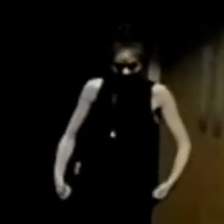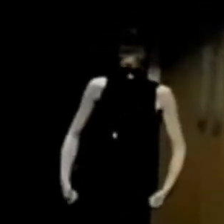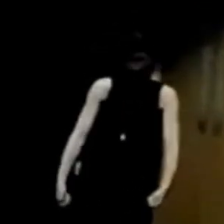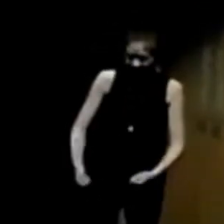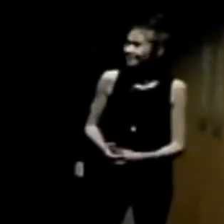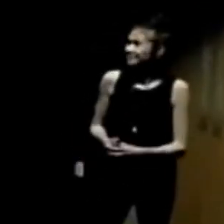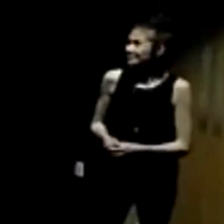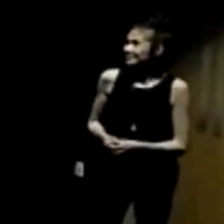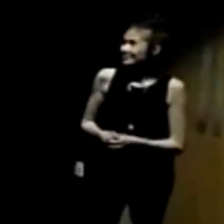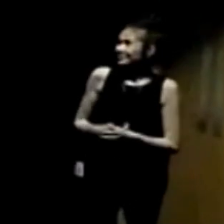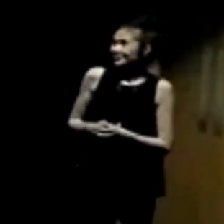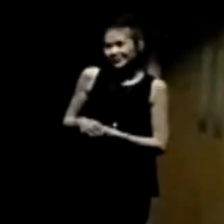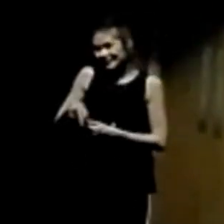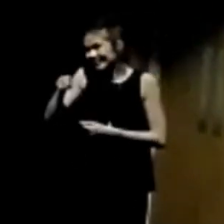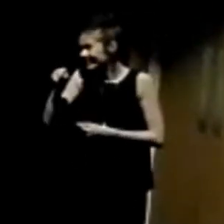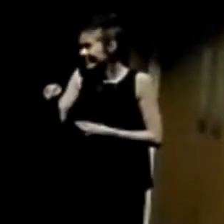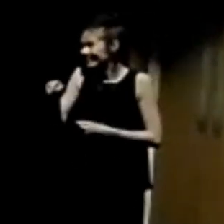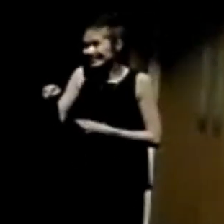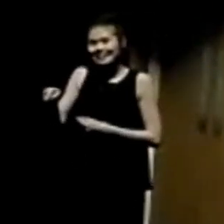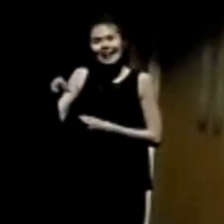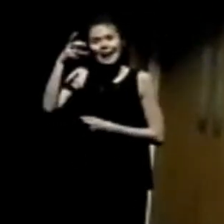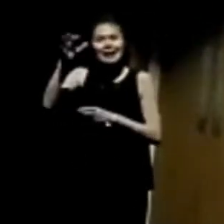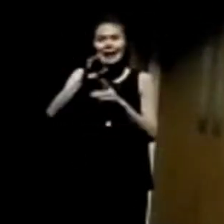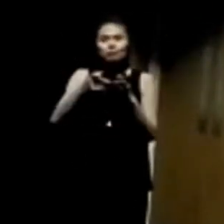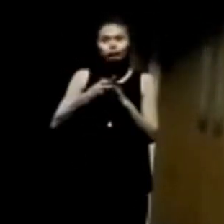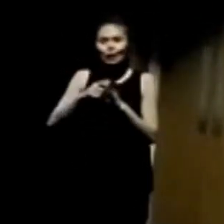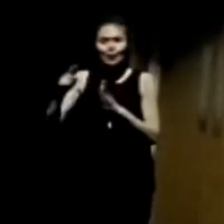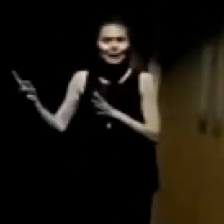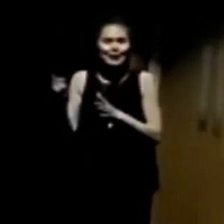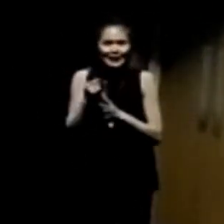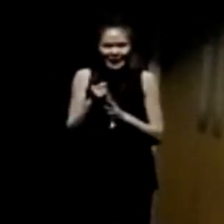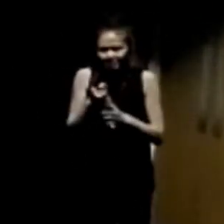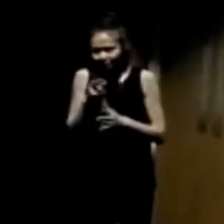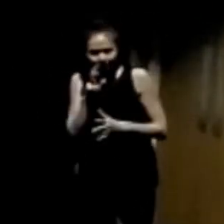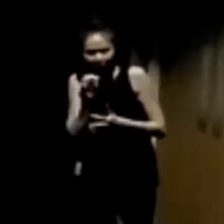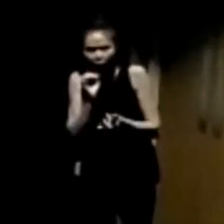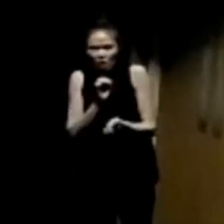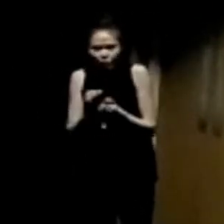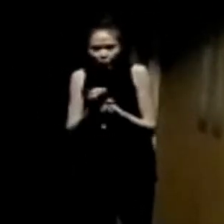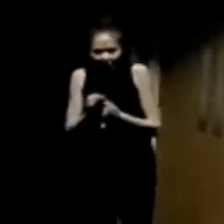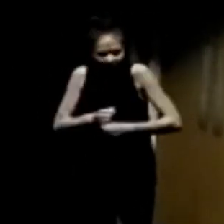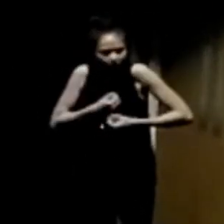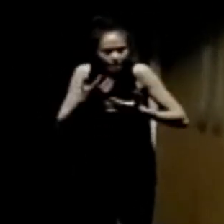He's my in between to a, he does a, does a dirty limerick every time he comes on and we change the scene.